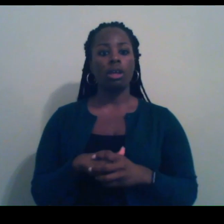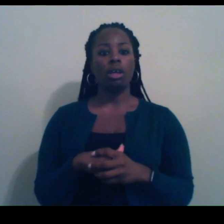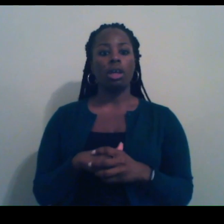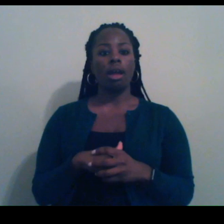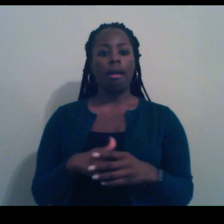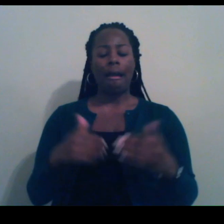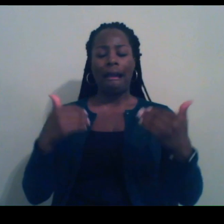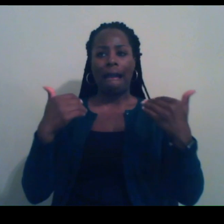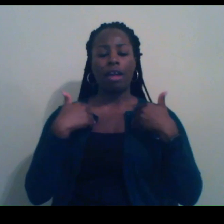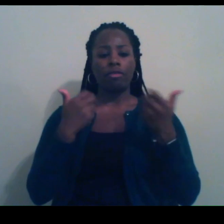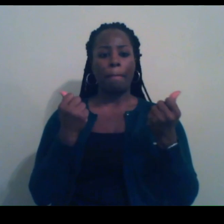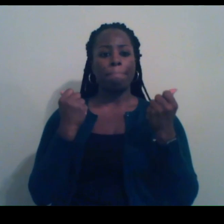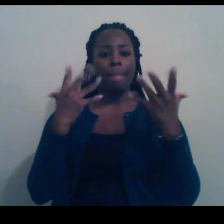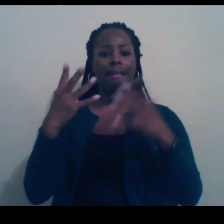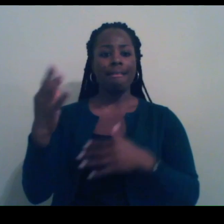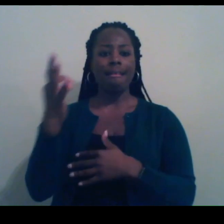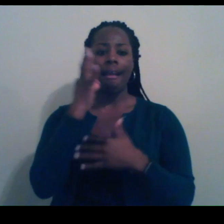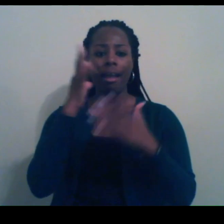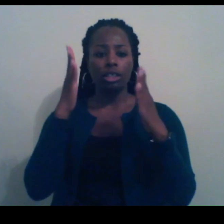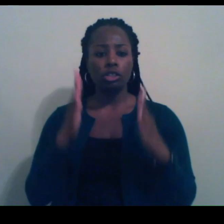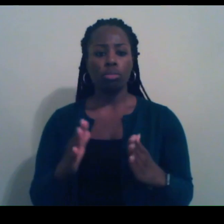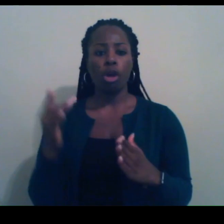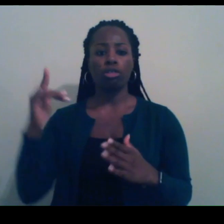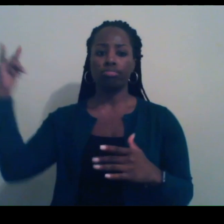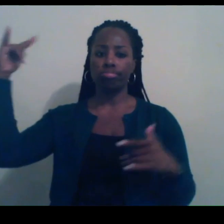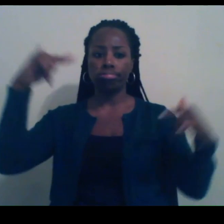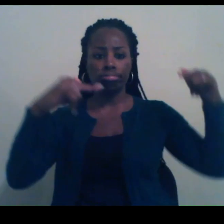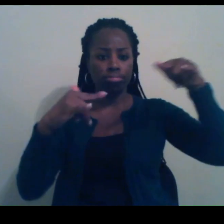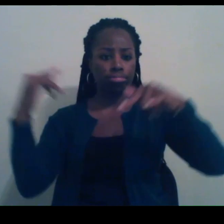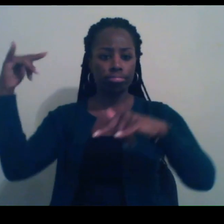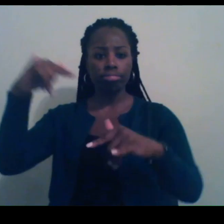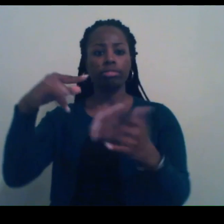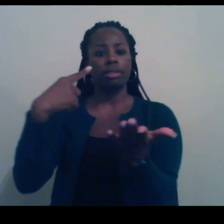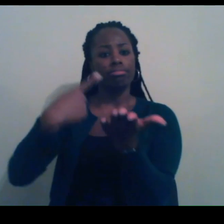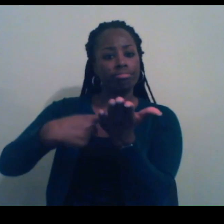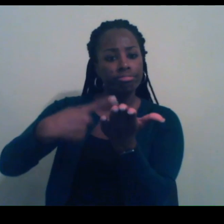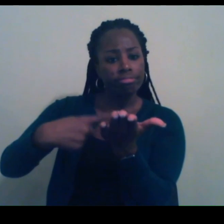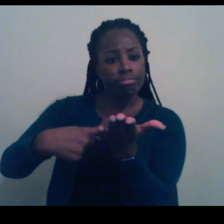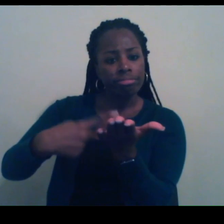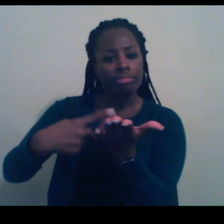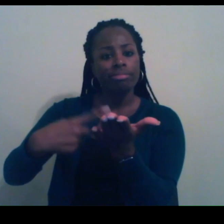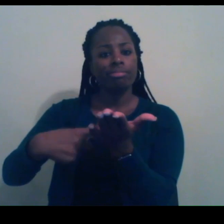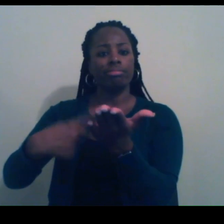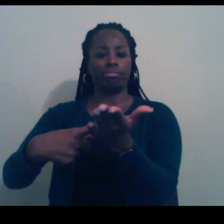private industry together the best leadership from around the country at every level